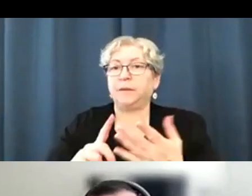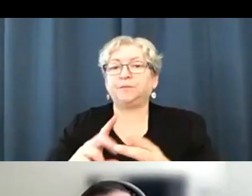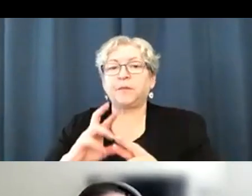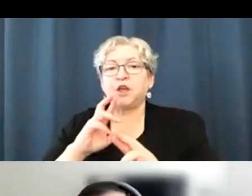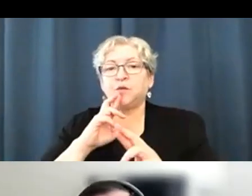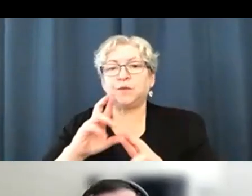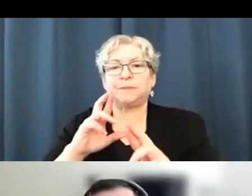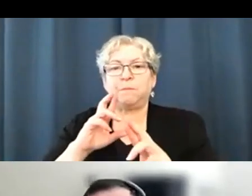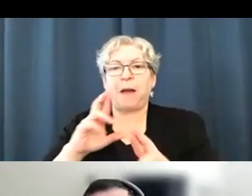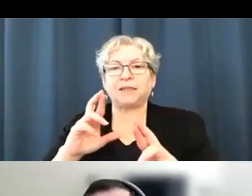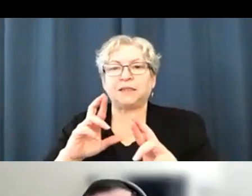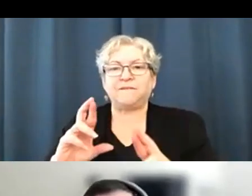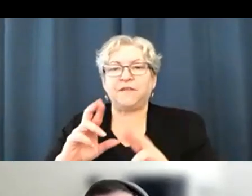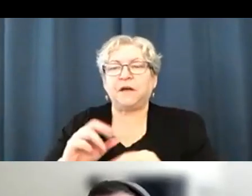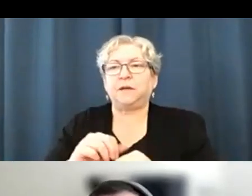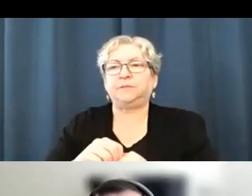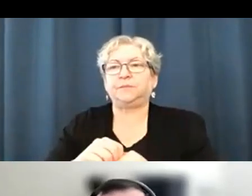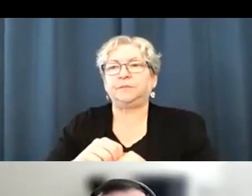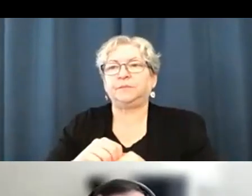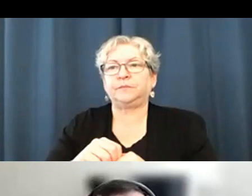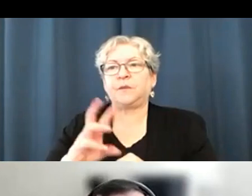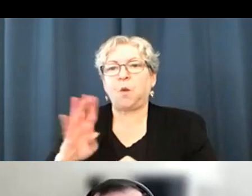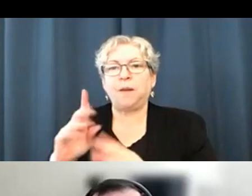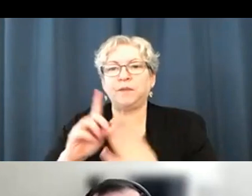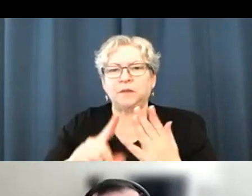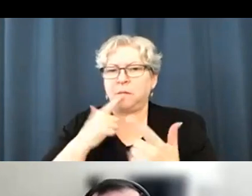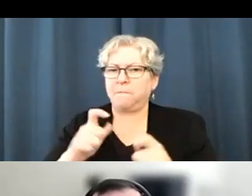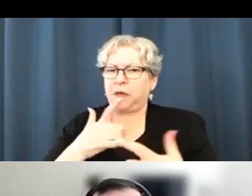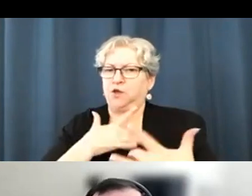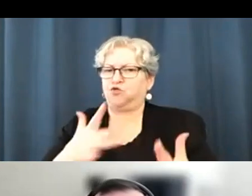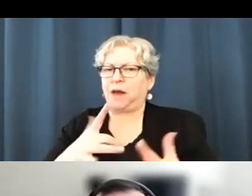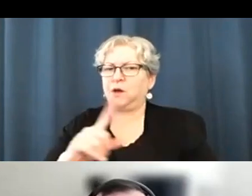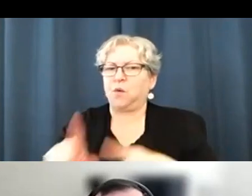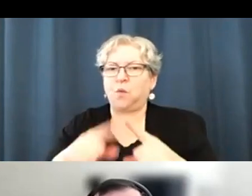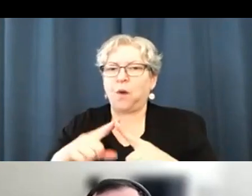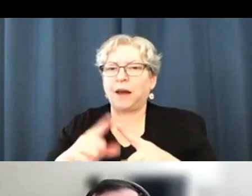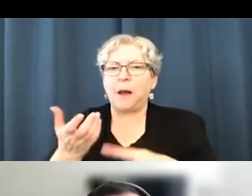And so, this became a big trend when mobile web took over